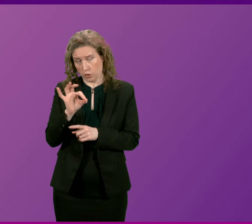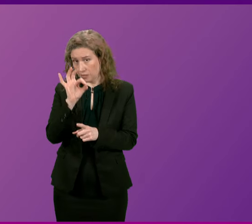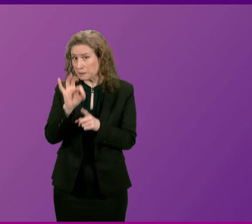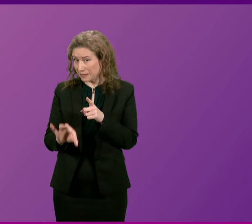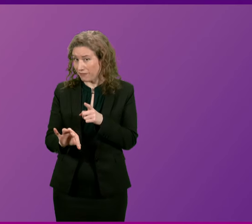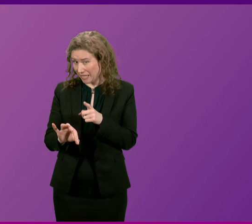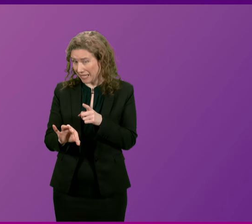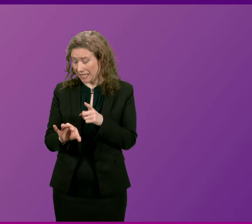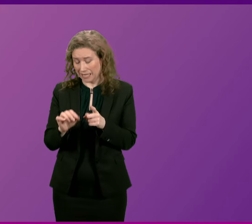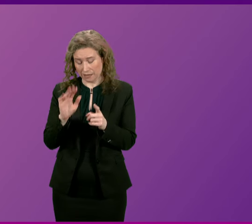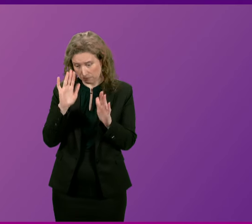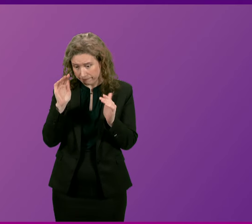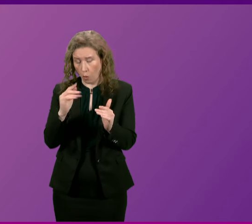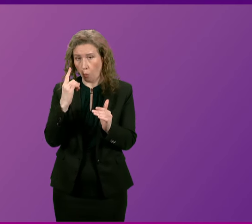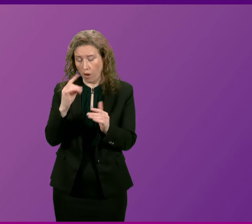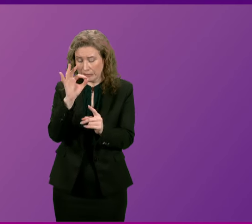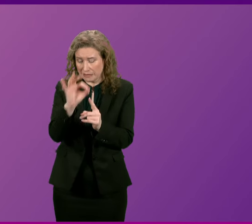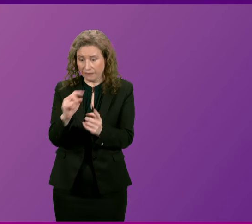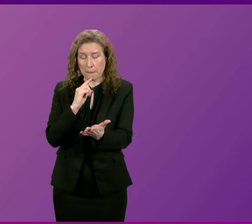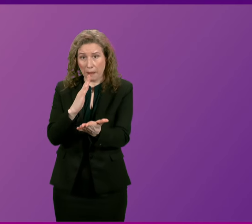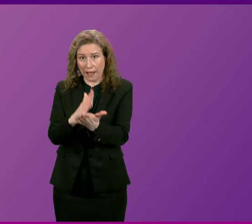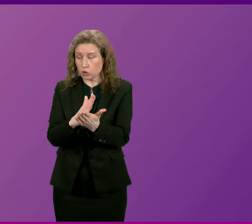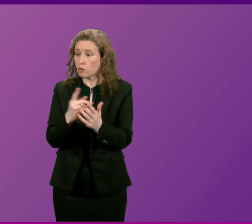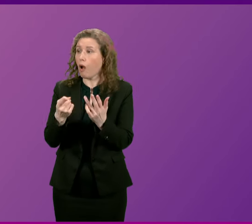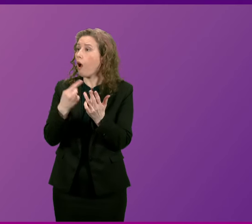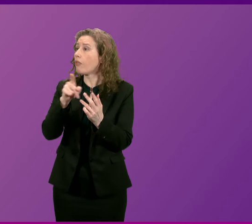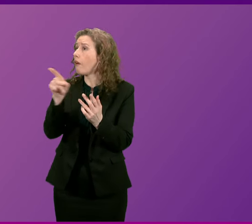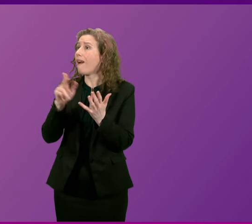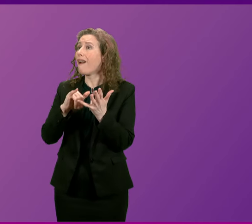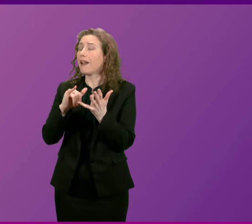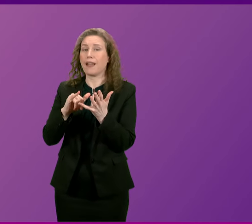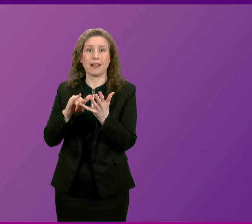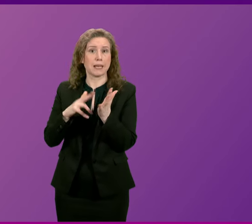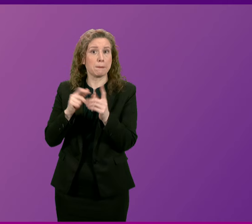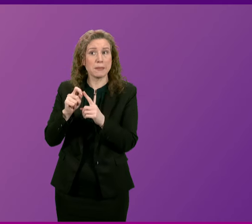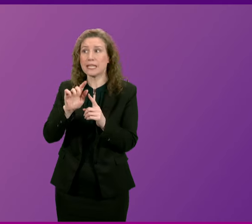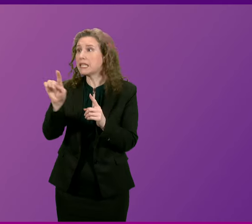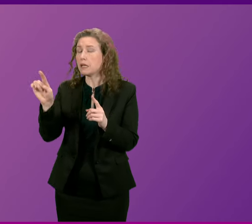on a specific pledge that was made not by any other SNP MSP but by the First Minister. He was